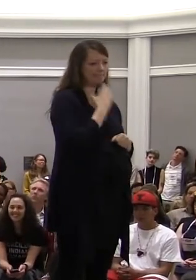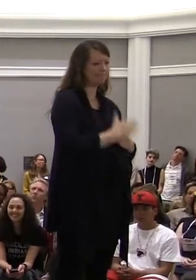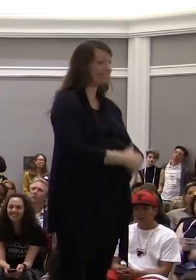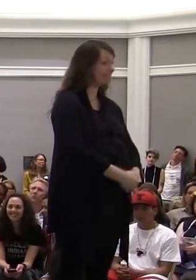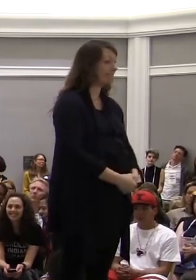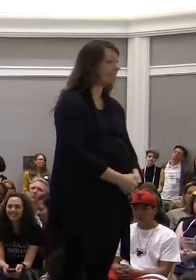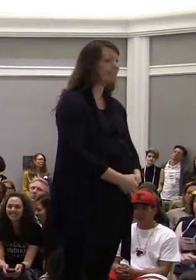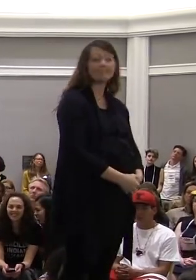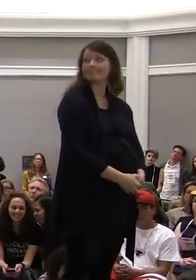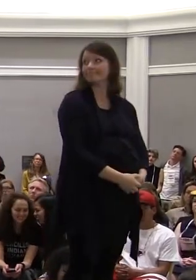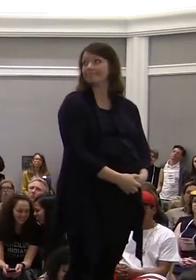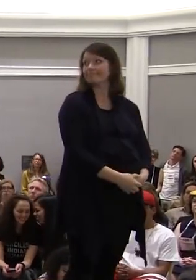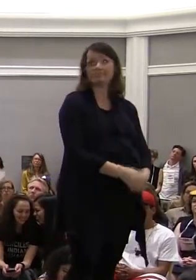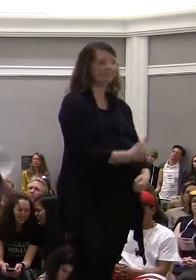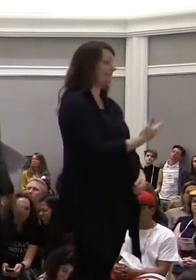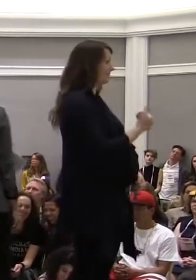Calling Devon back up.